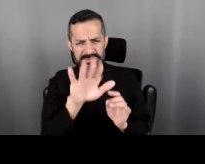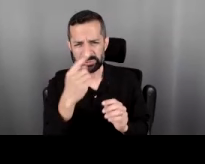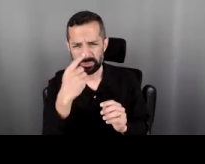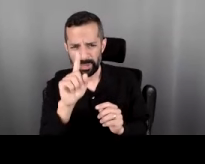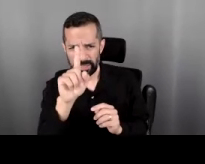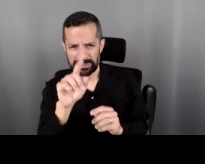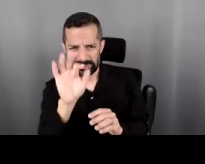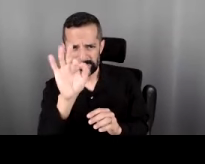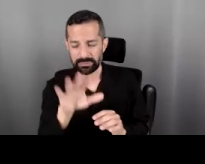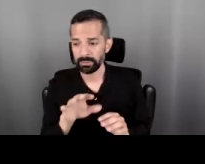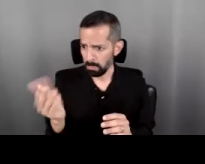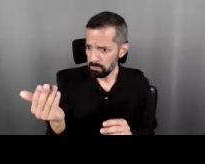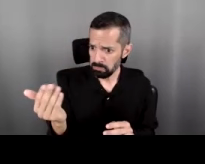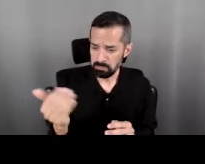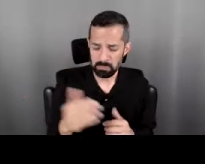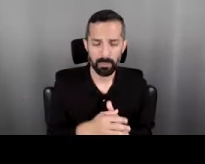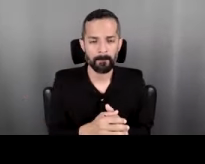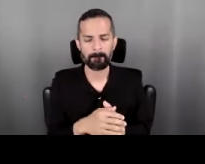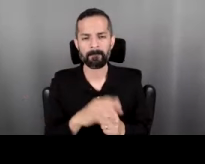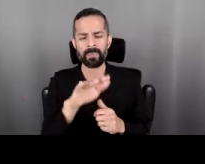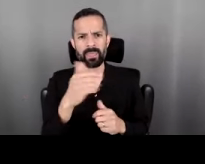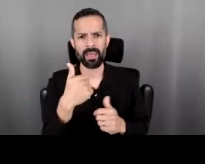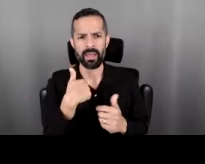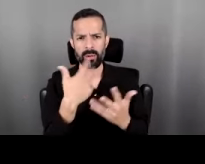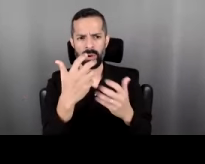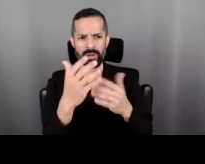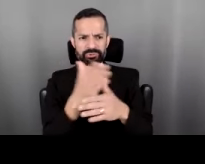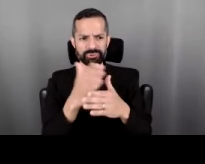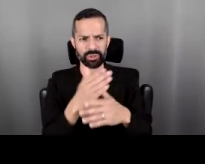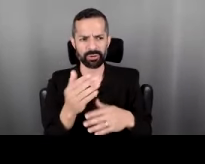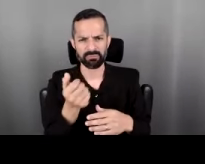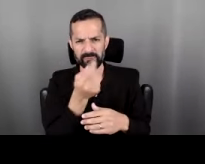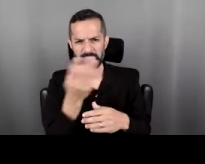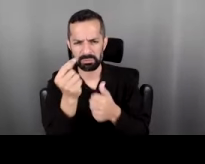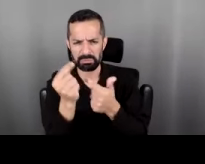I just want to share a couple of things that, again, not knowing the full scope